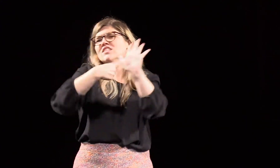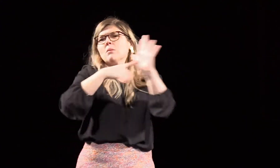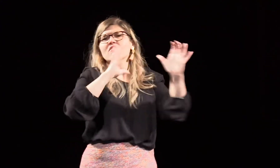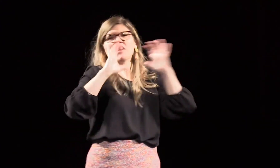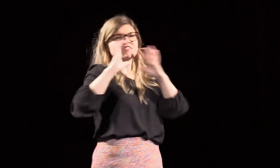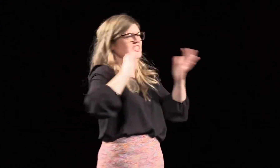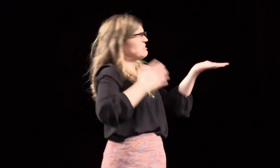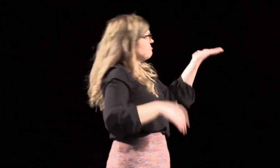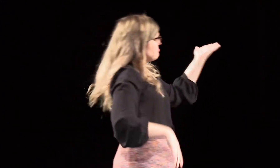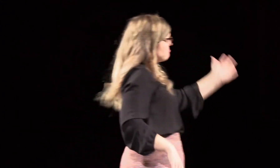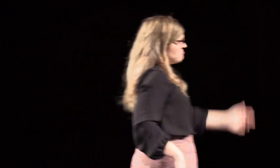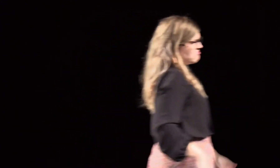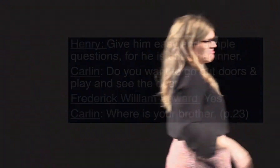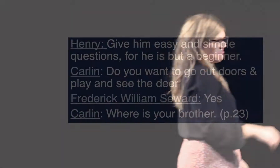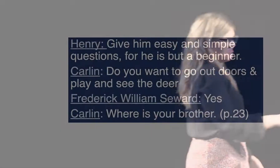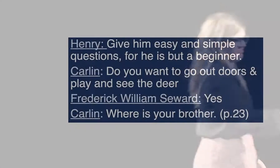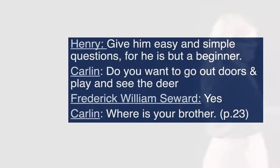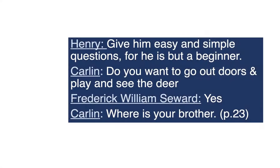That's one example of the conversation.